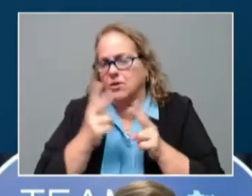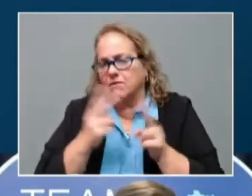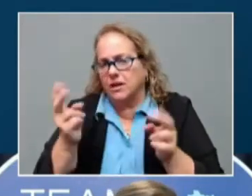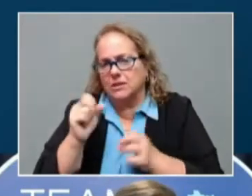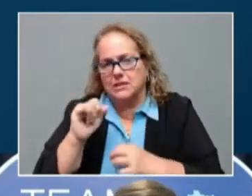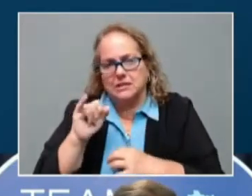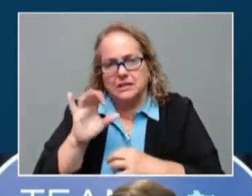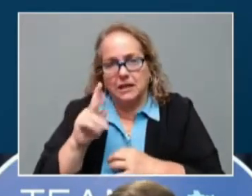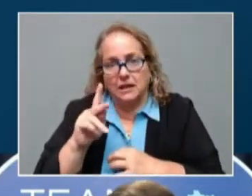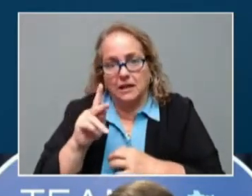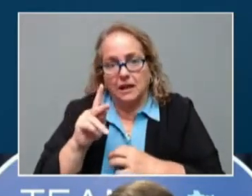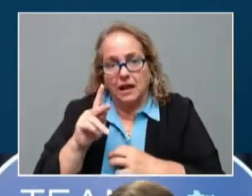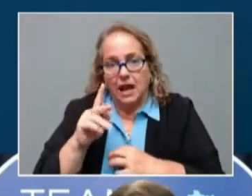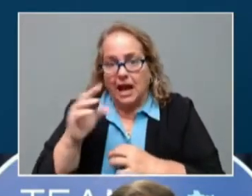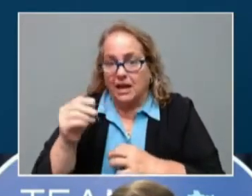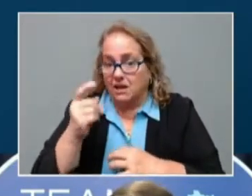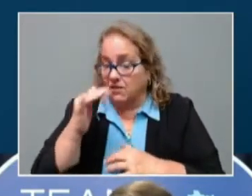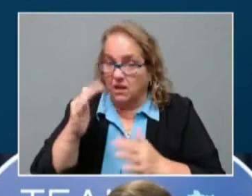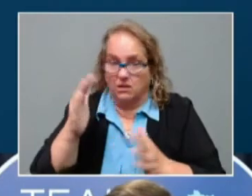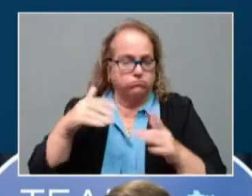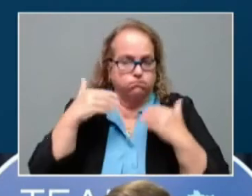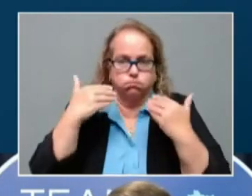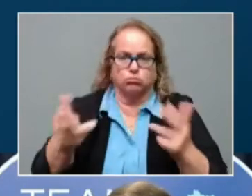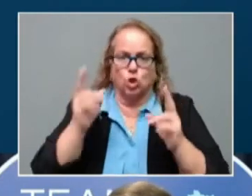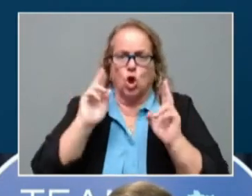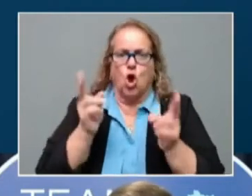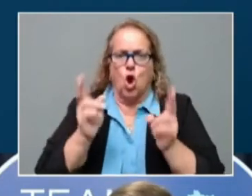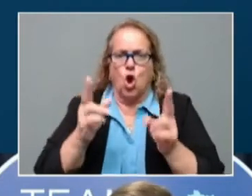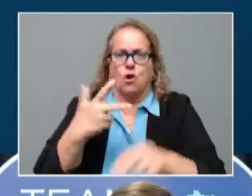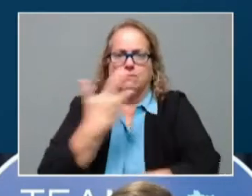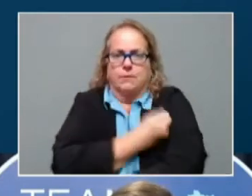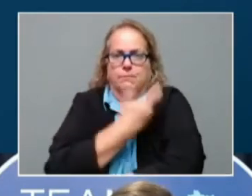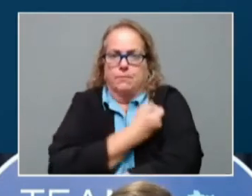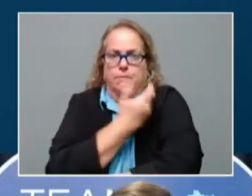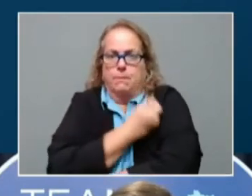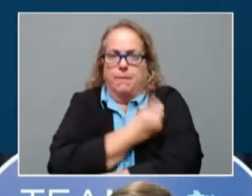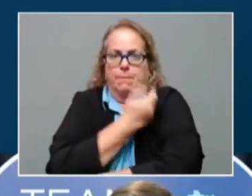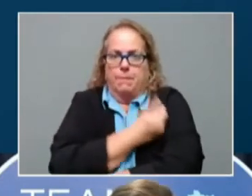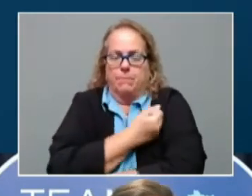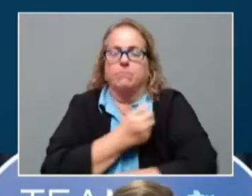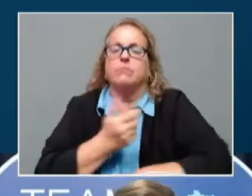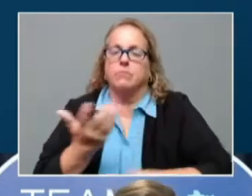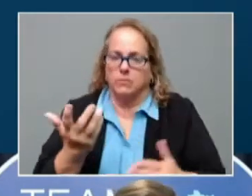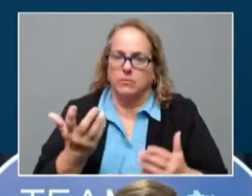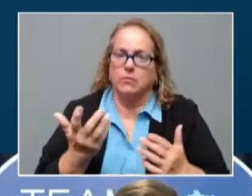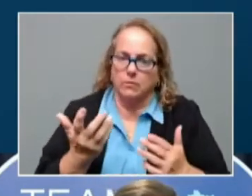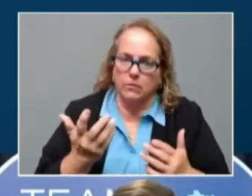of the gates and vaccinations like a rocket at one point uh leading even the